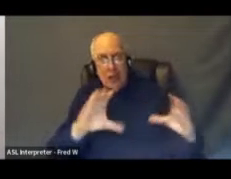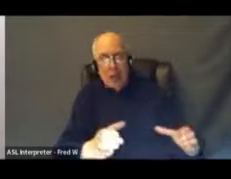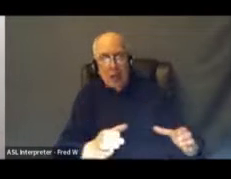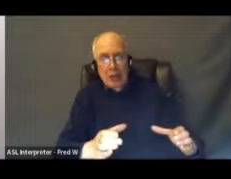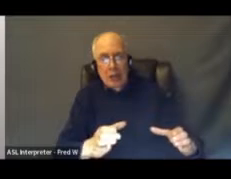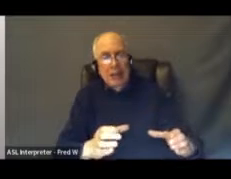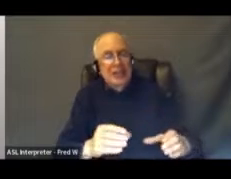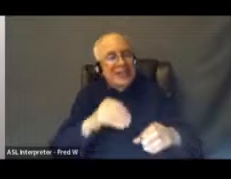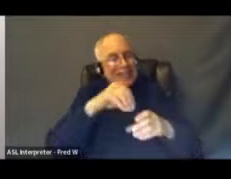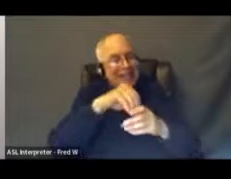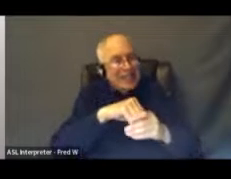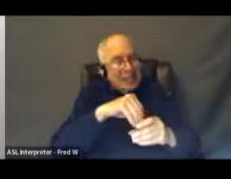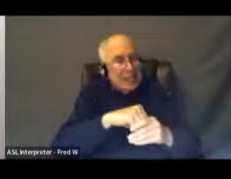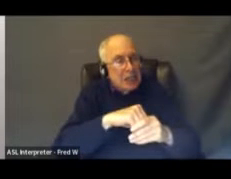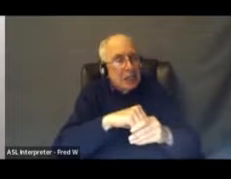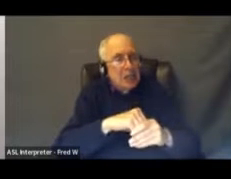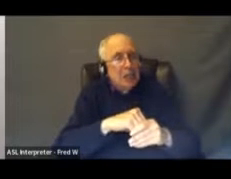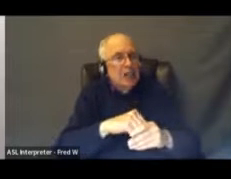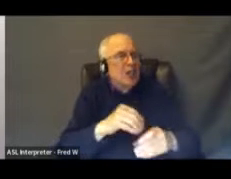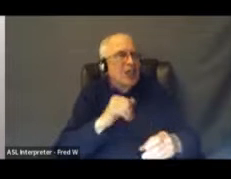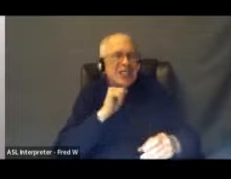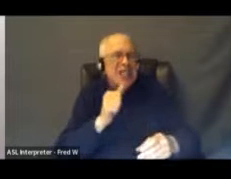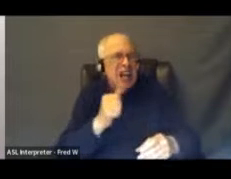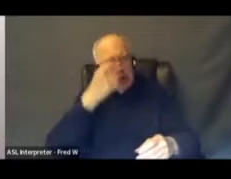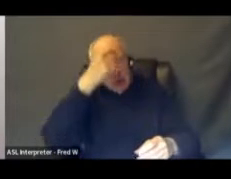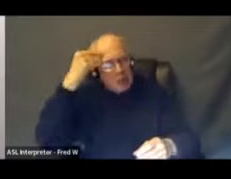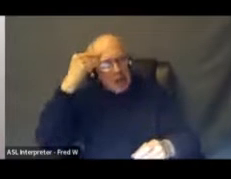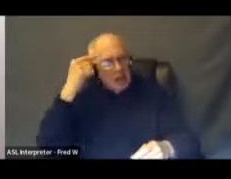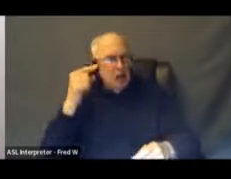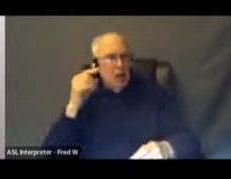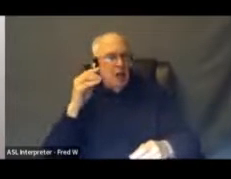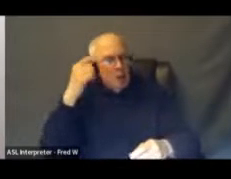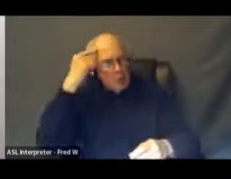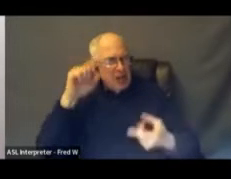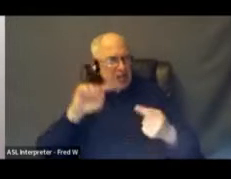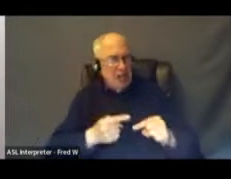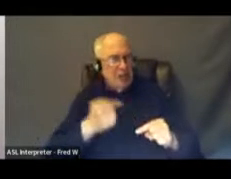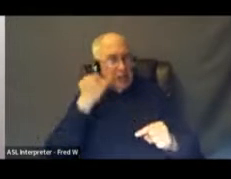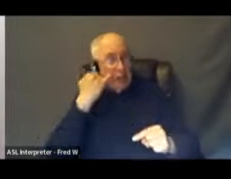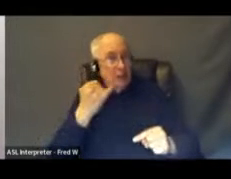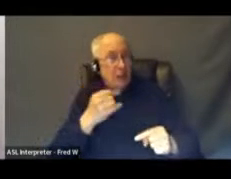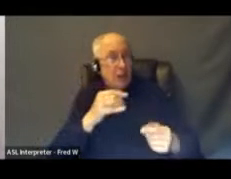traumatic brain injuries. So if someone answers yes to any on step four, they likely have an